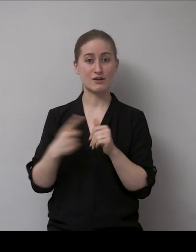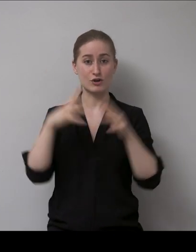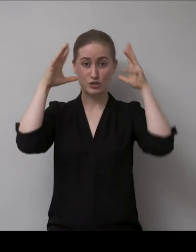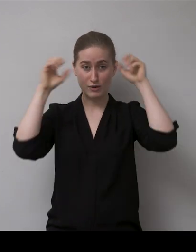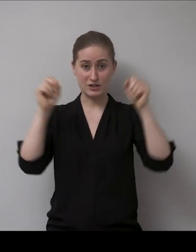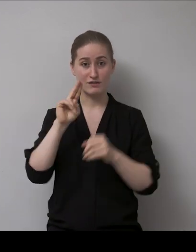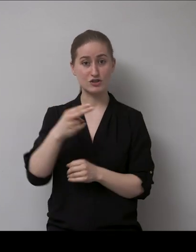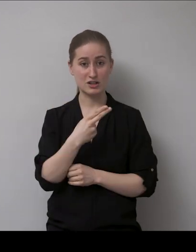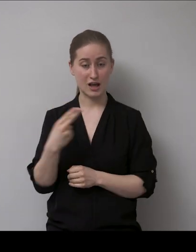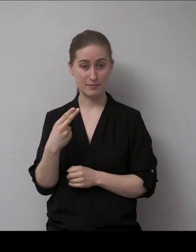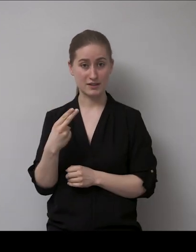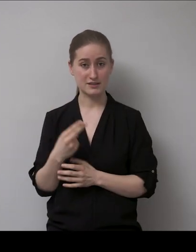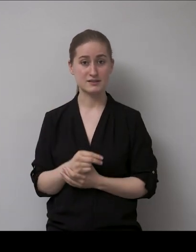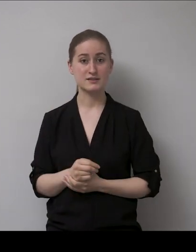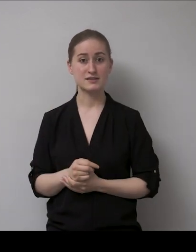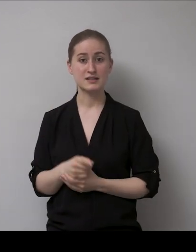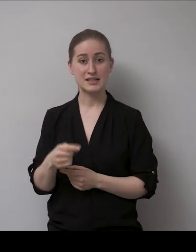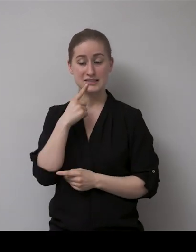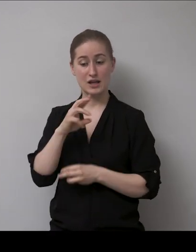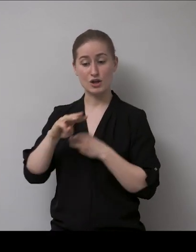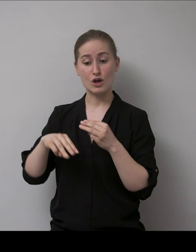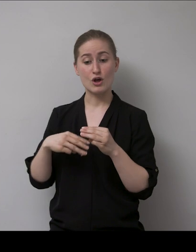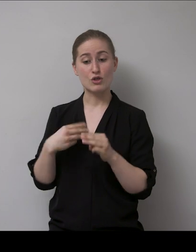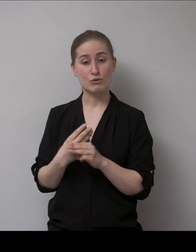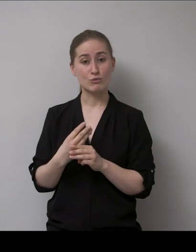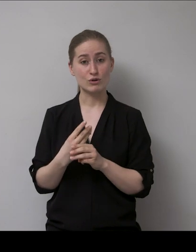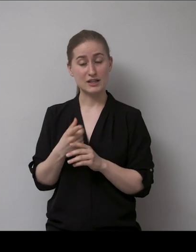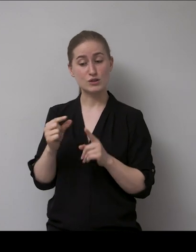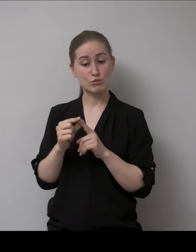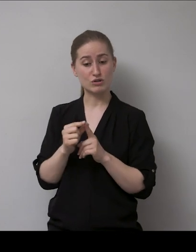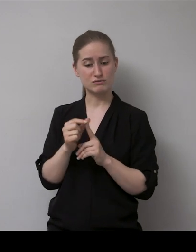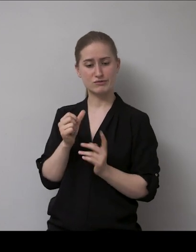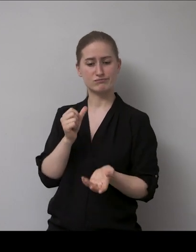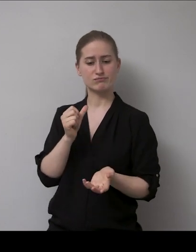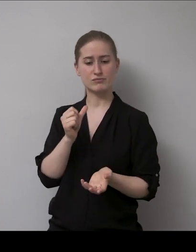Neither the university, nor the world, is what it was then, but his words ring true, nonetheless.